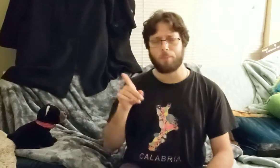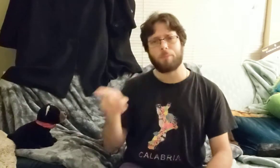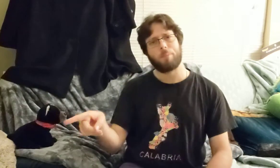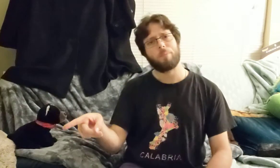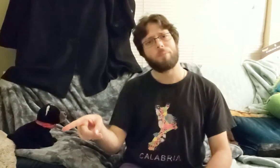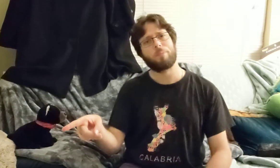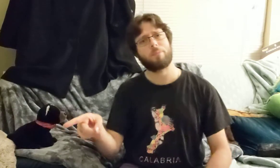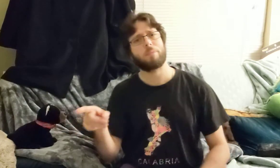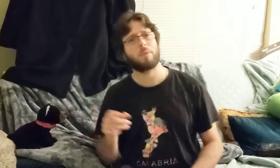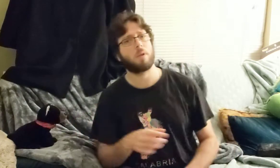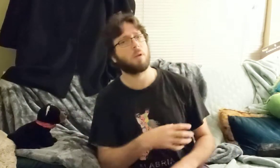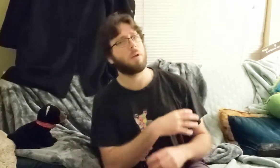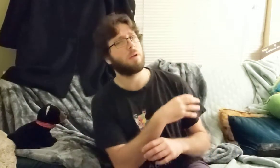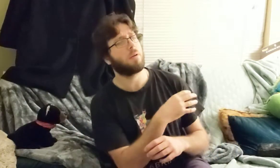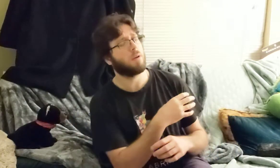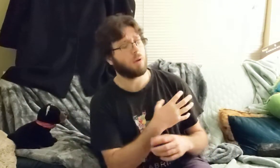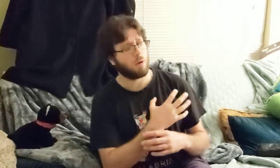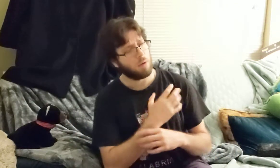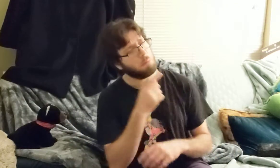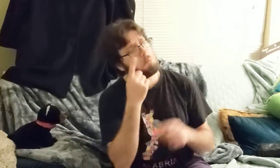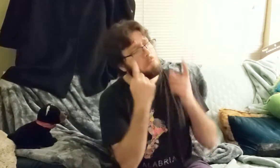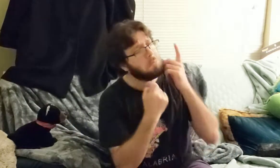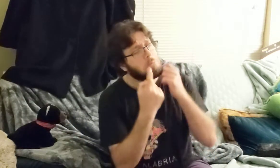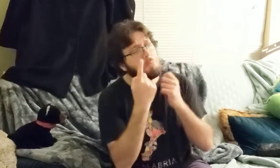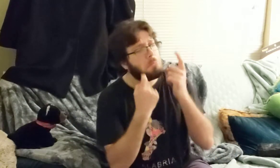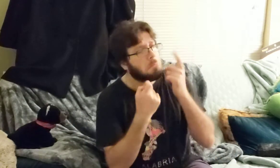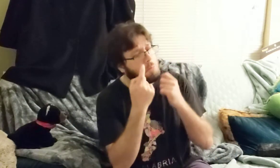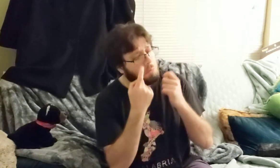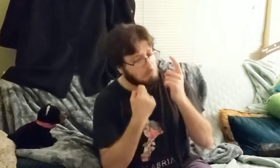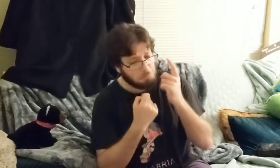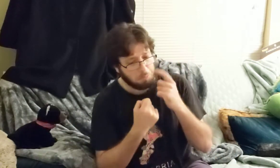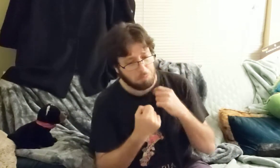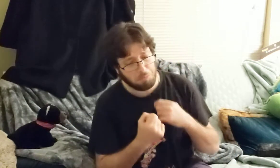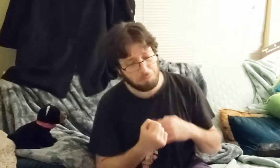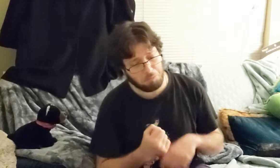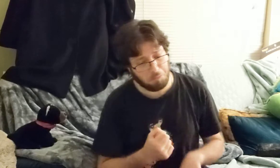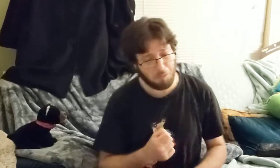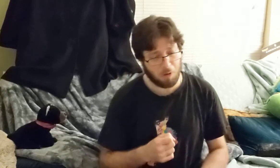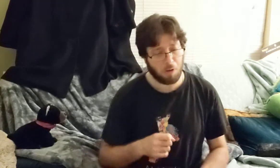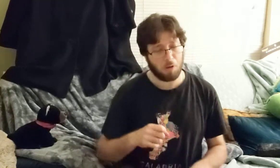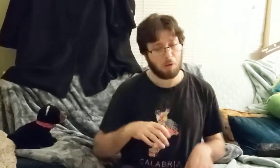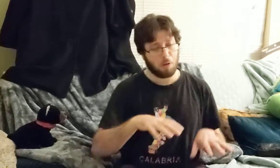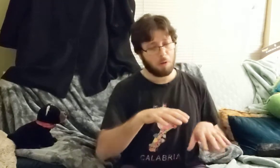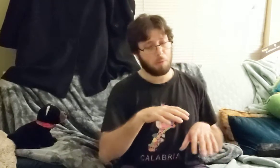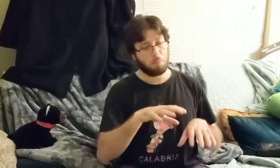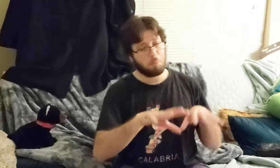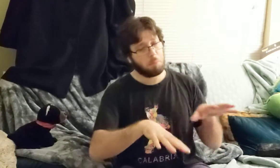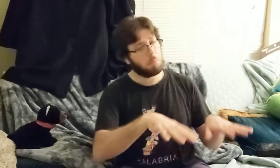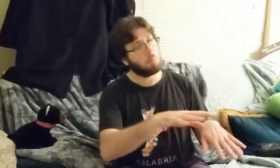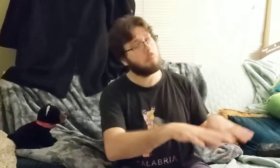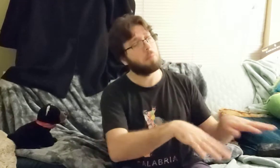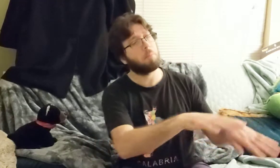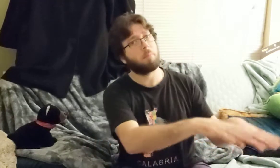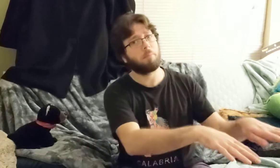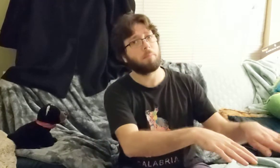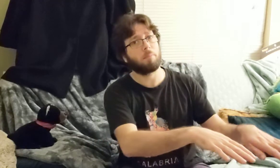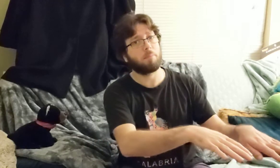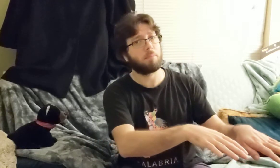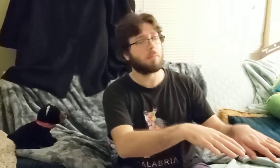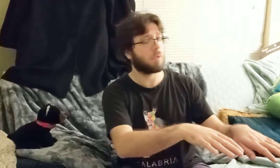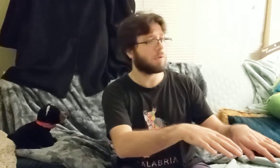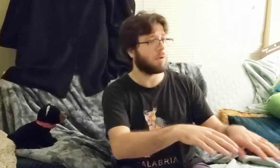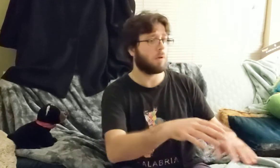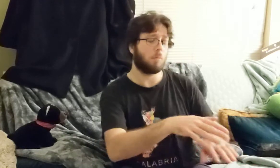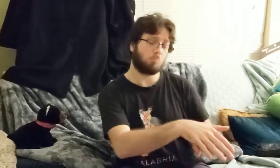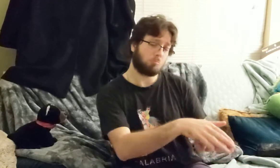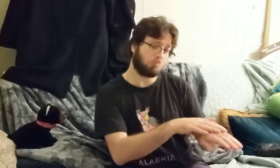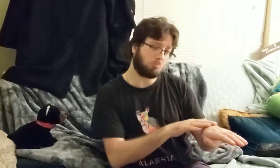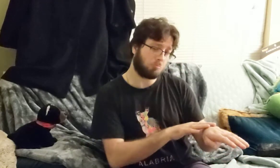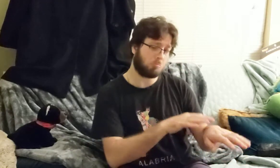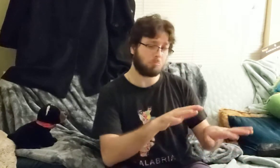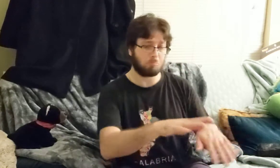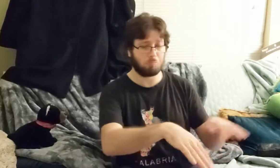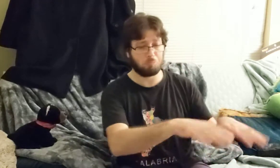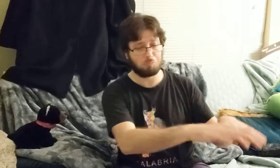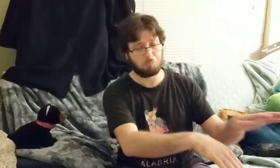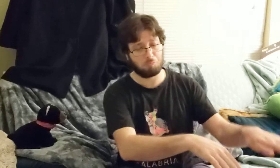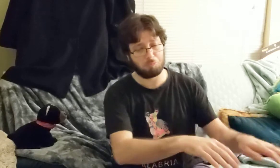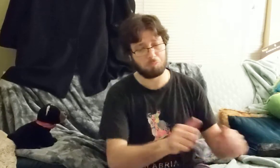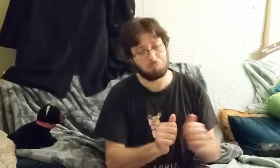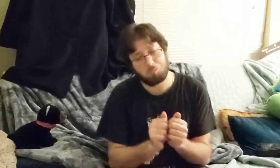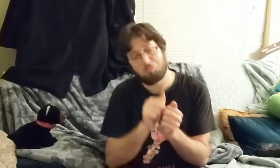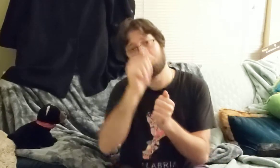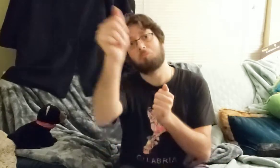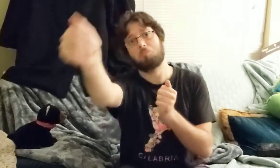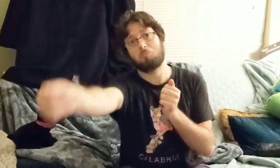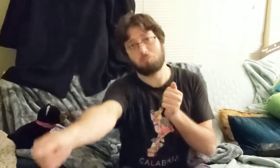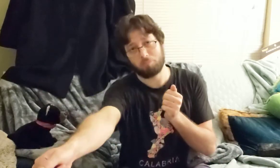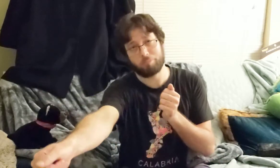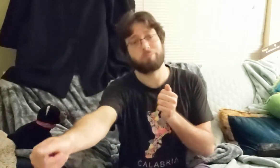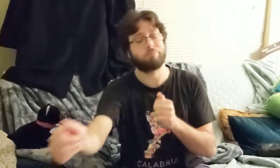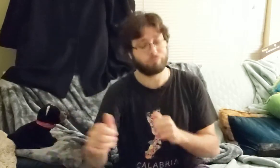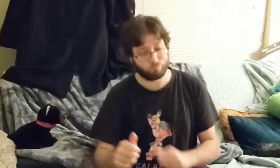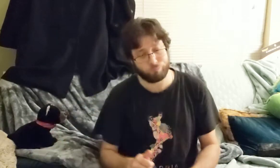IX-silvia CRY WALK SLOW WALK FAR